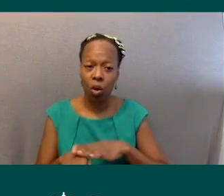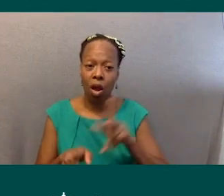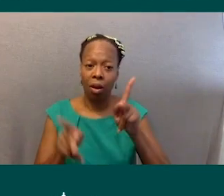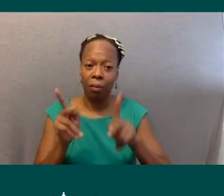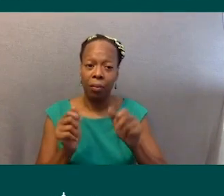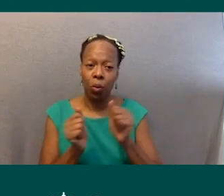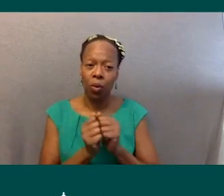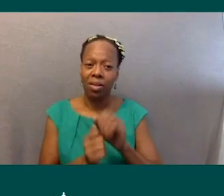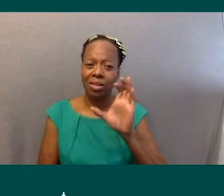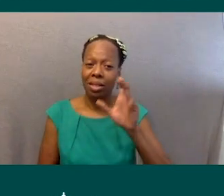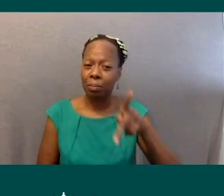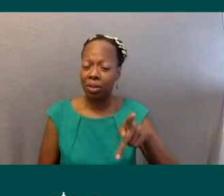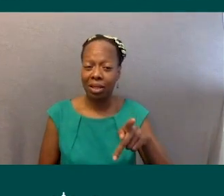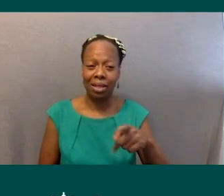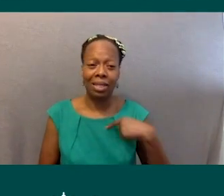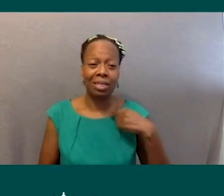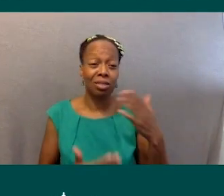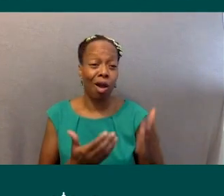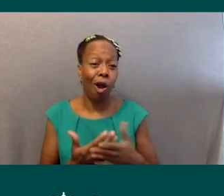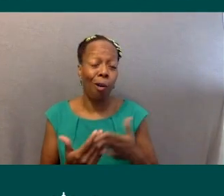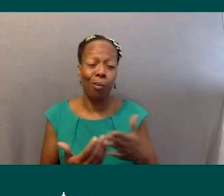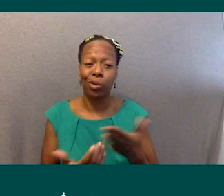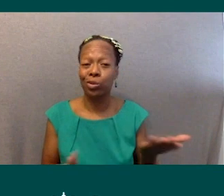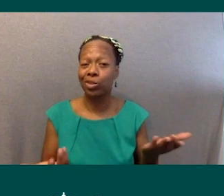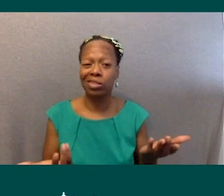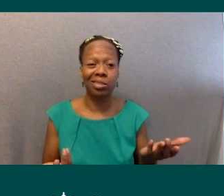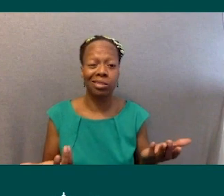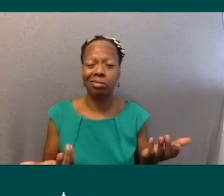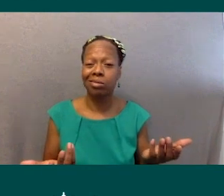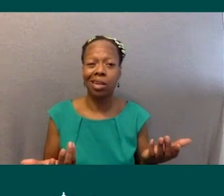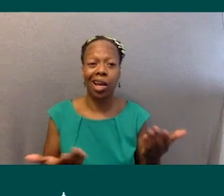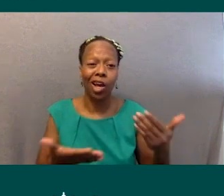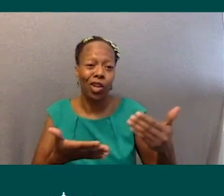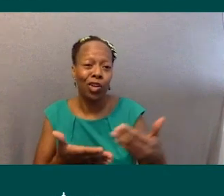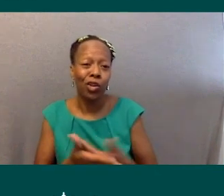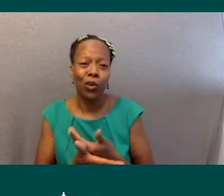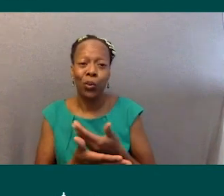so I think the conductor who can be the parents,